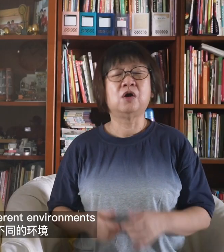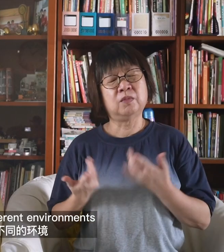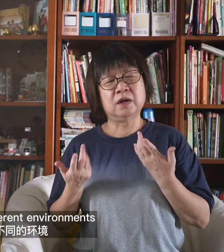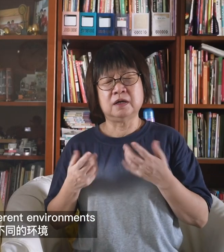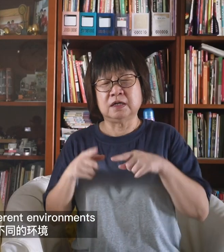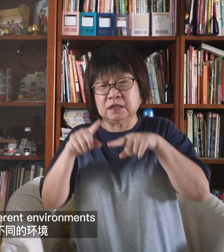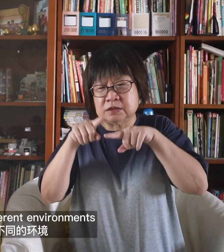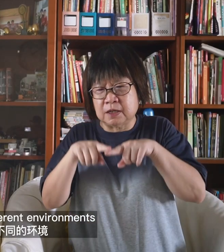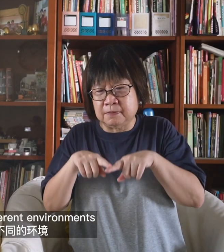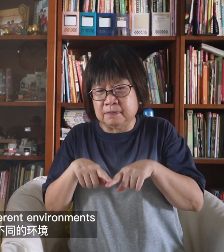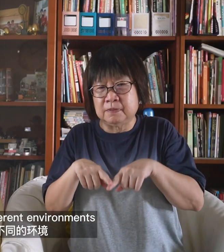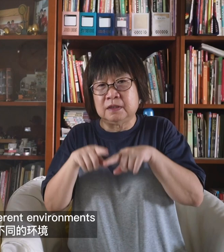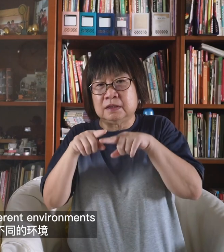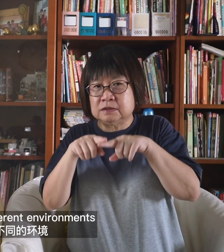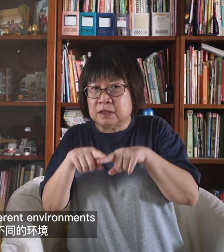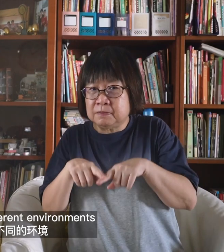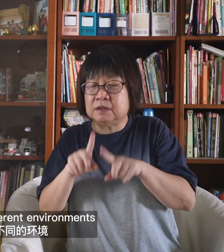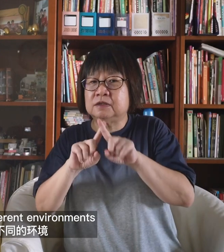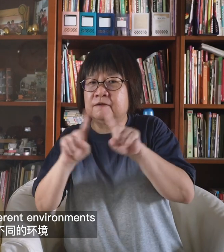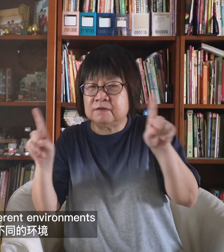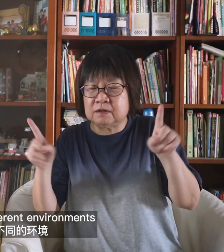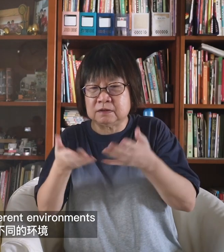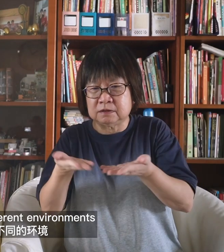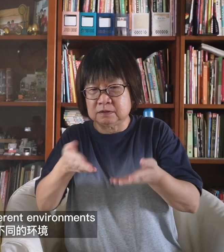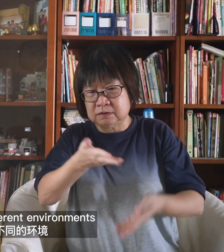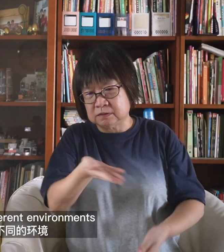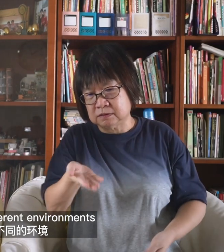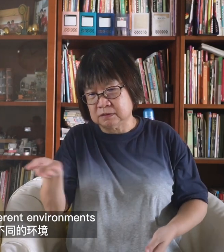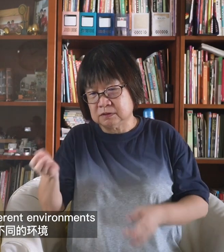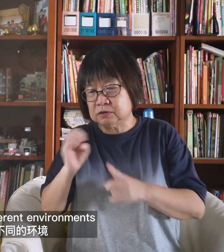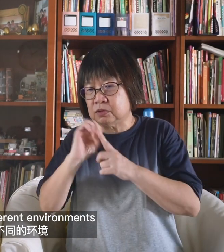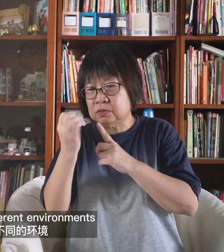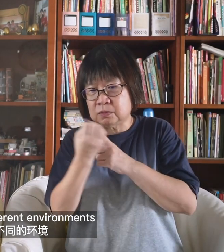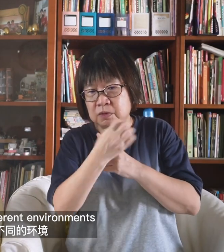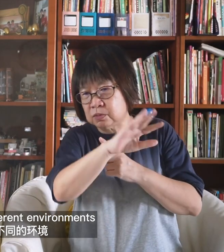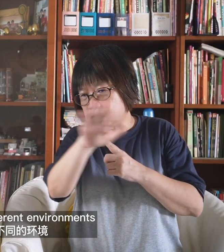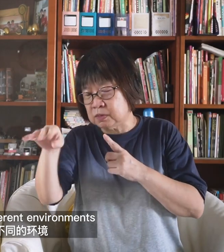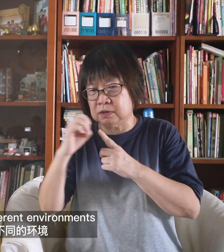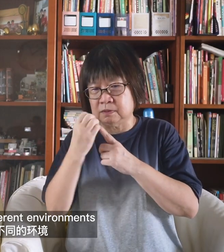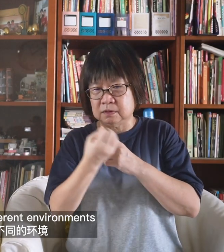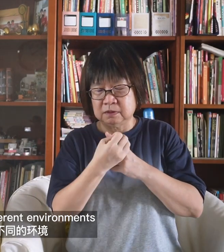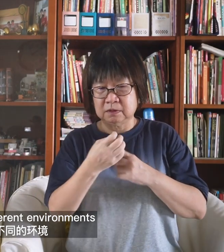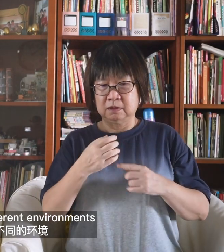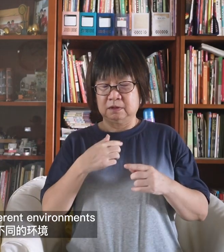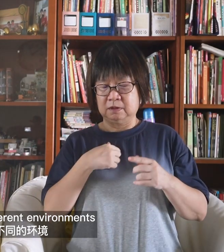Depends on different environments